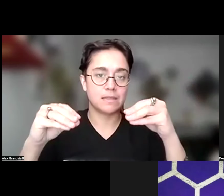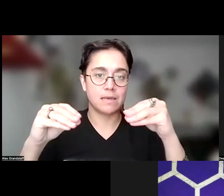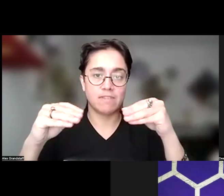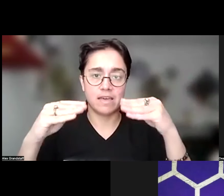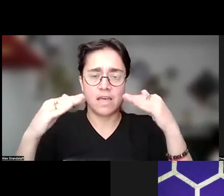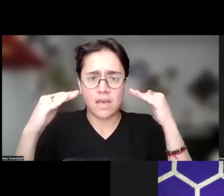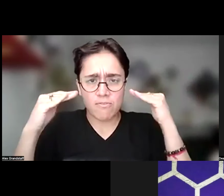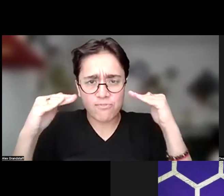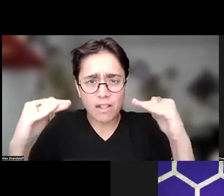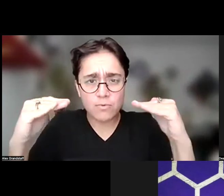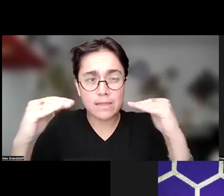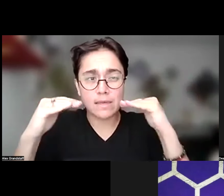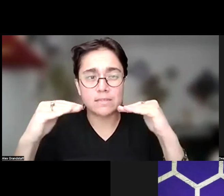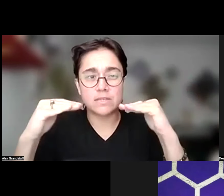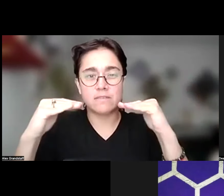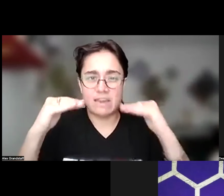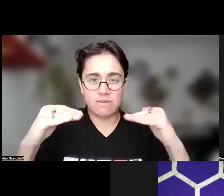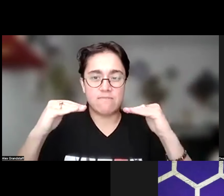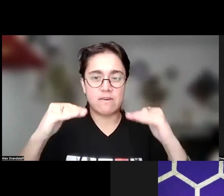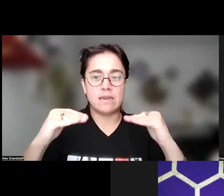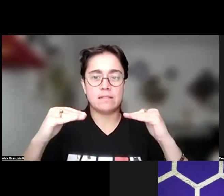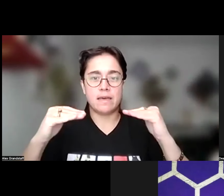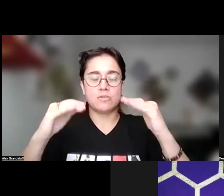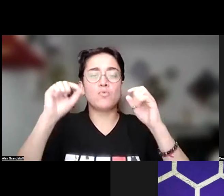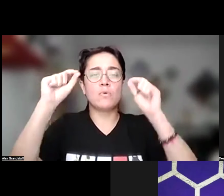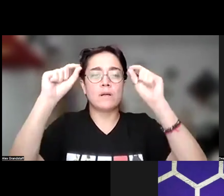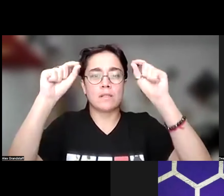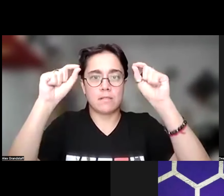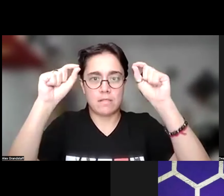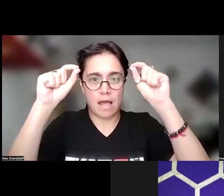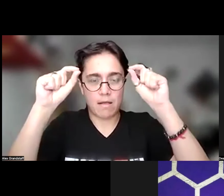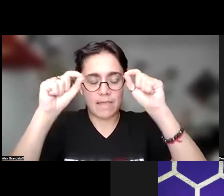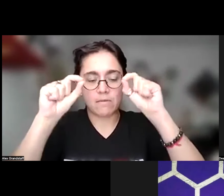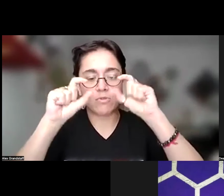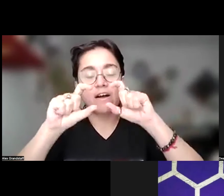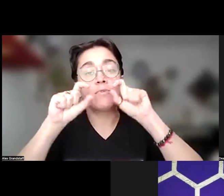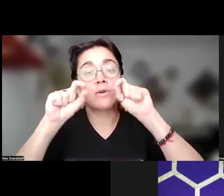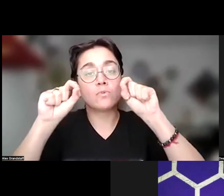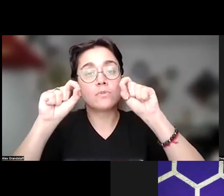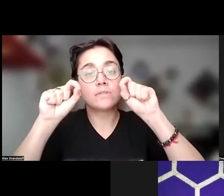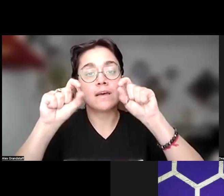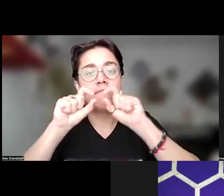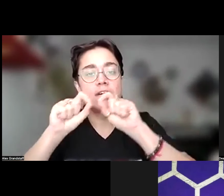Malicious complaints is one way of doing it. Following things